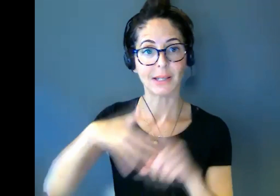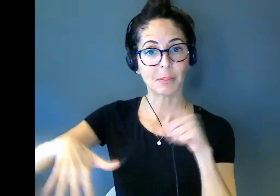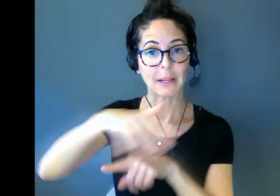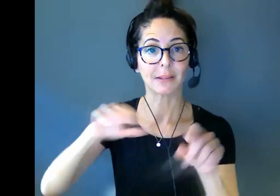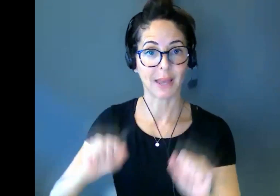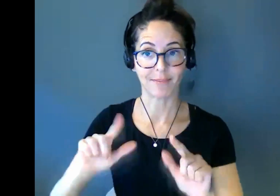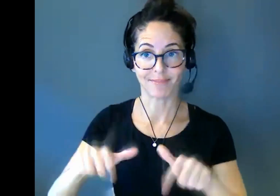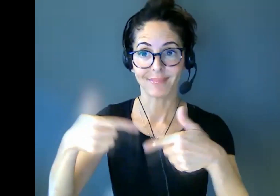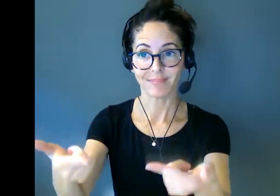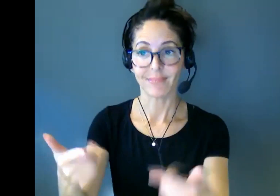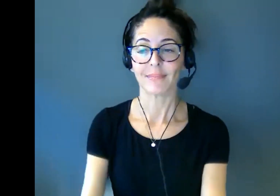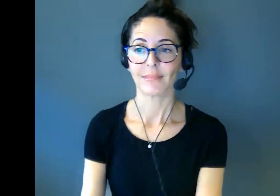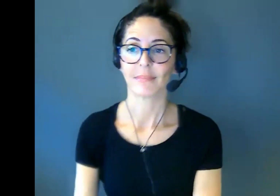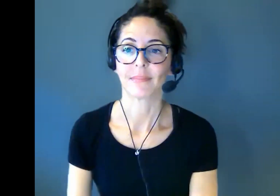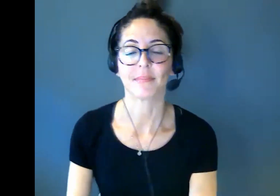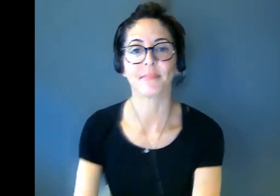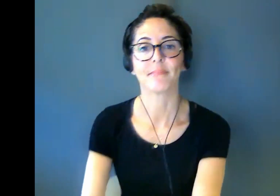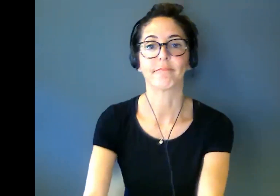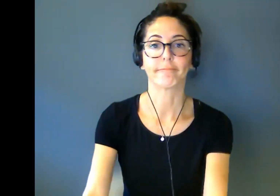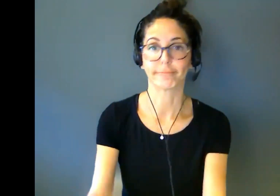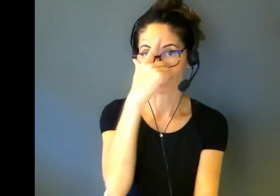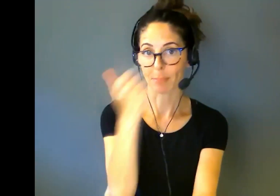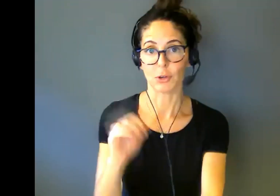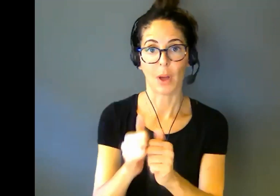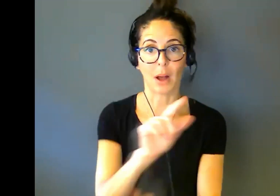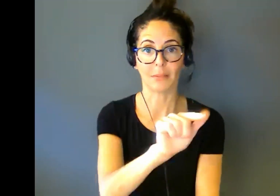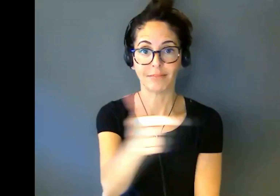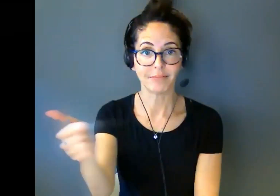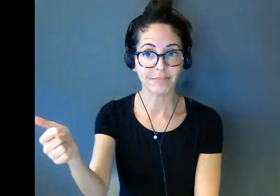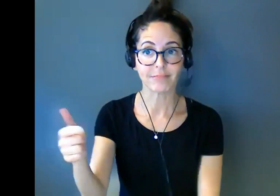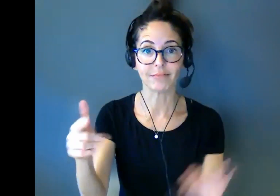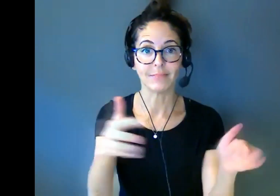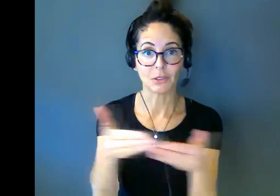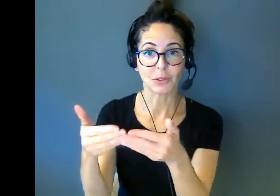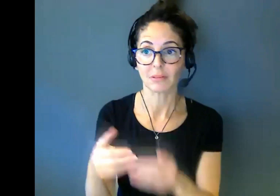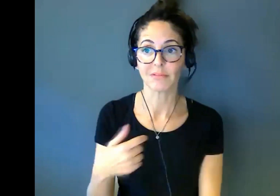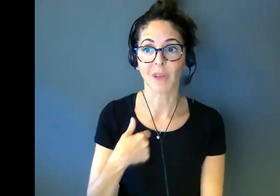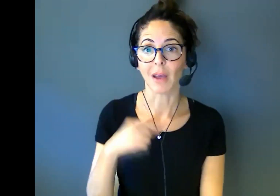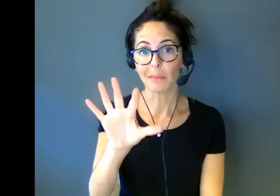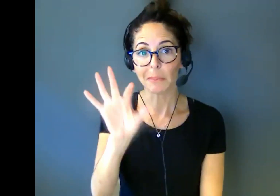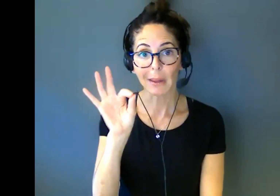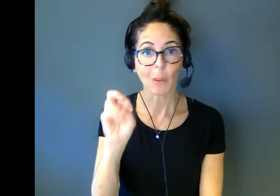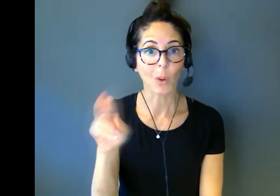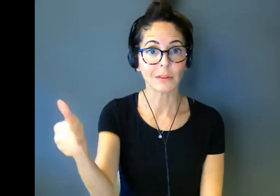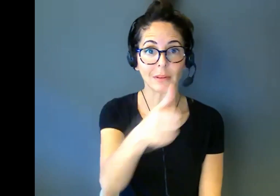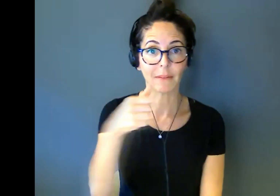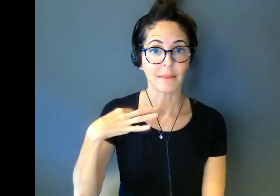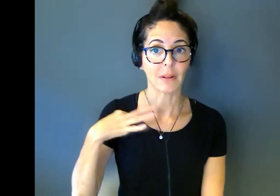You are free to take whichever turns you like. I can offer someone to start, or you can volunteer. >> DR. EVELYN KISSI: Okay,